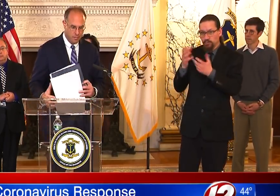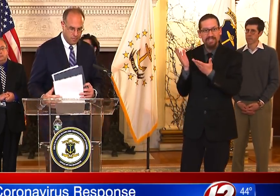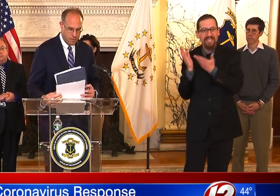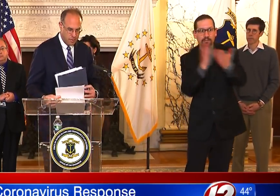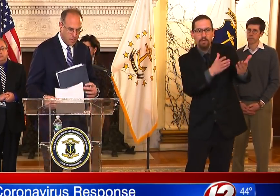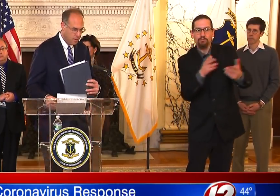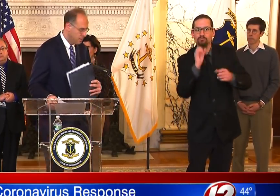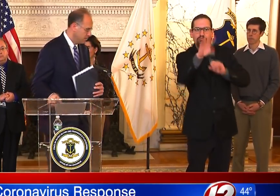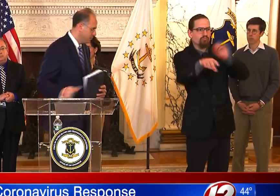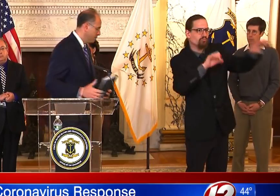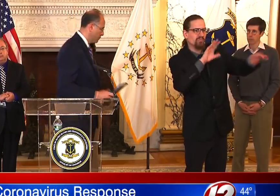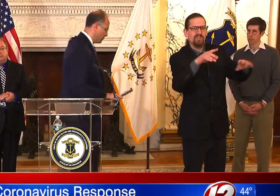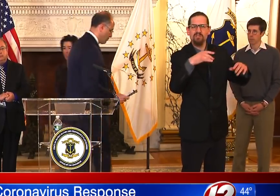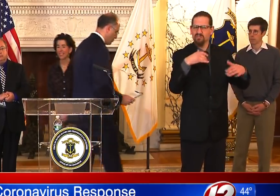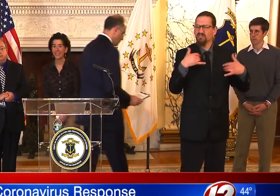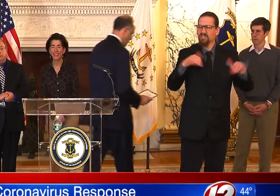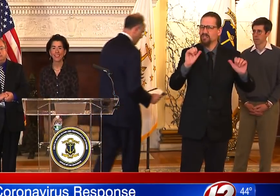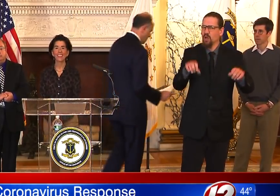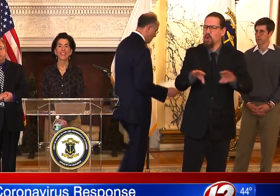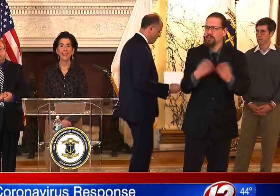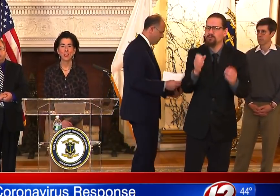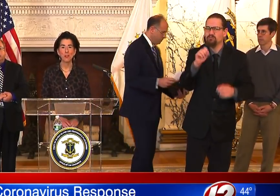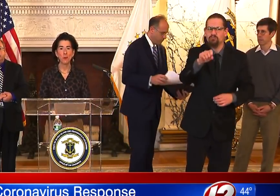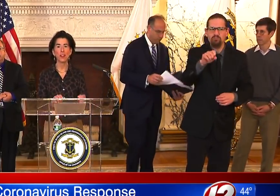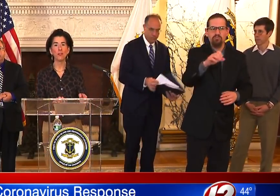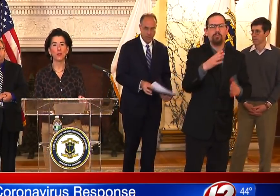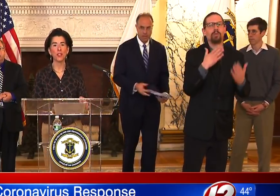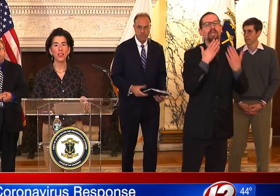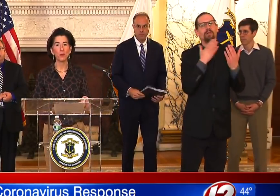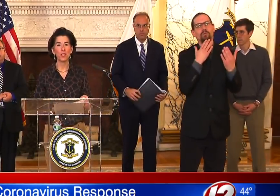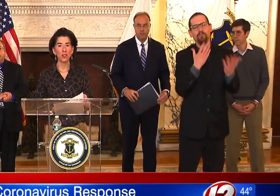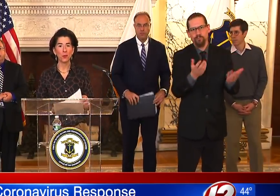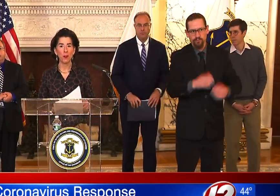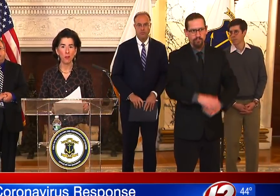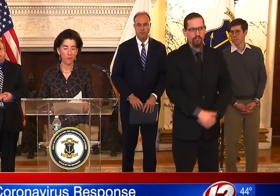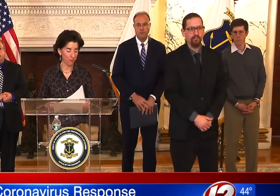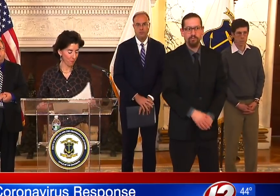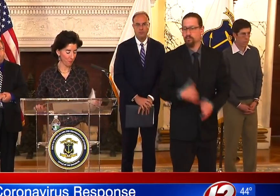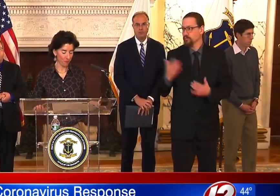STORE OR DELIVERY AT HOME SO THAT YOU CAN REMAIN AND OPERATIONAL BUSINESS. THANK YOU VERY MUCH.